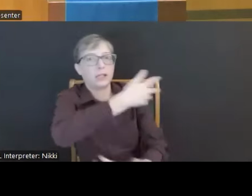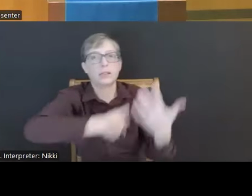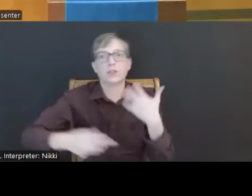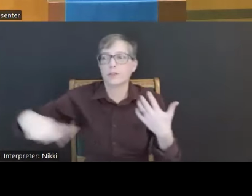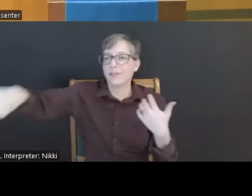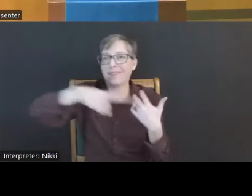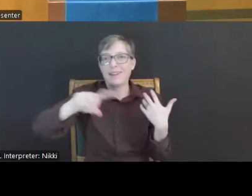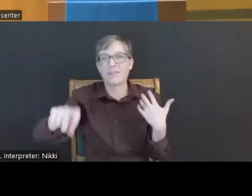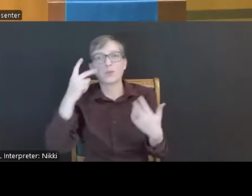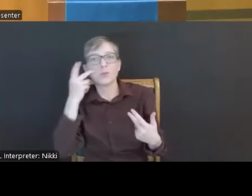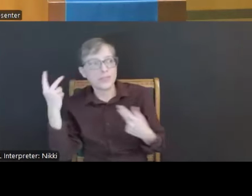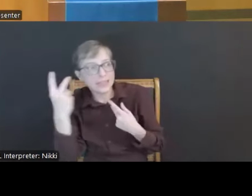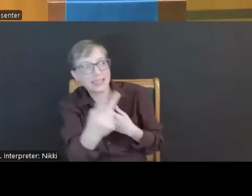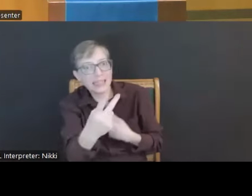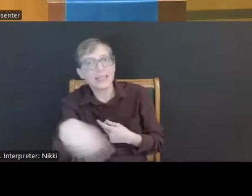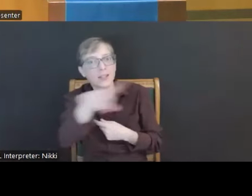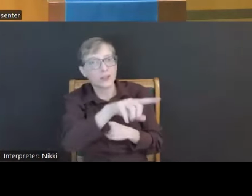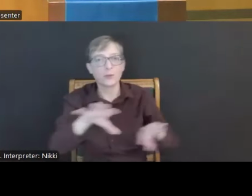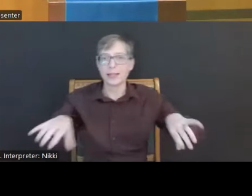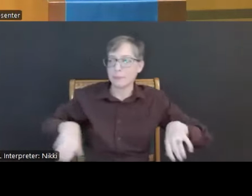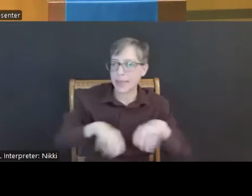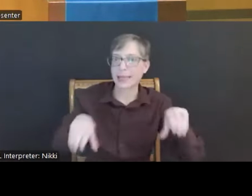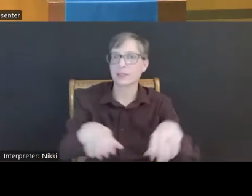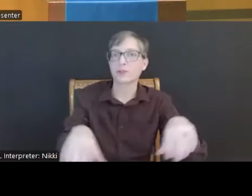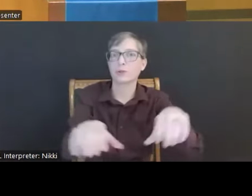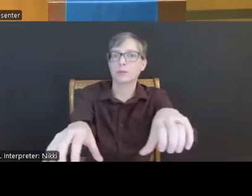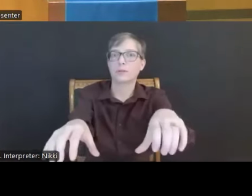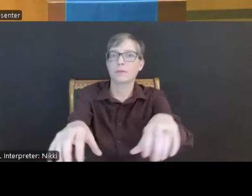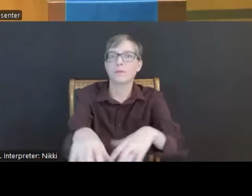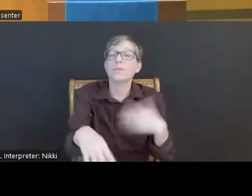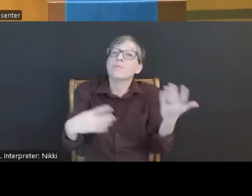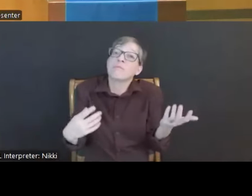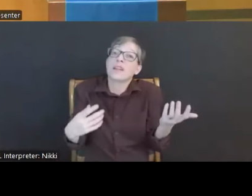was just a few strategies around some Community engagement but having Buy in from leadership um